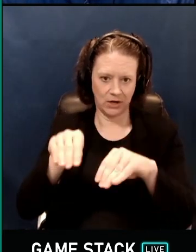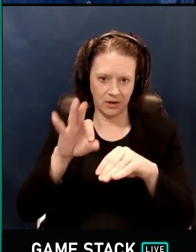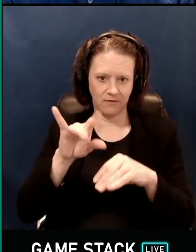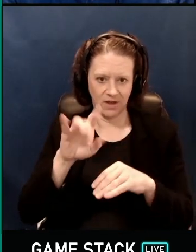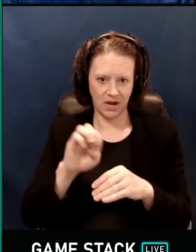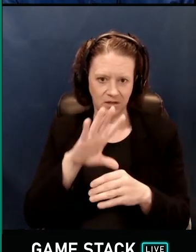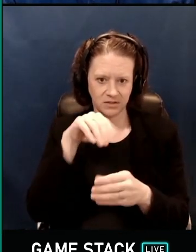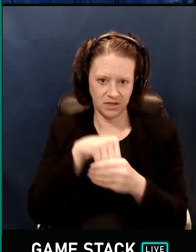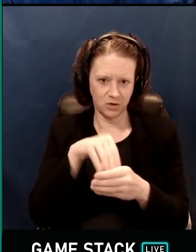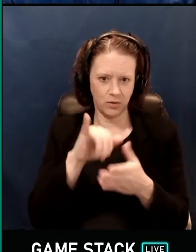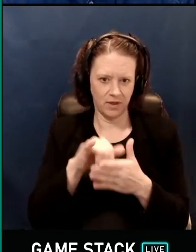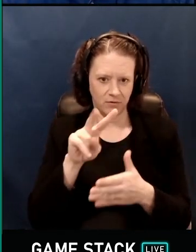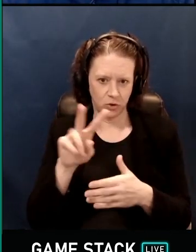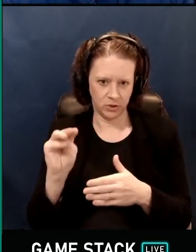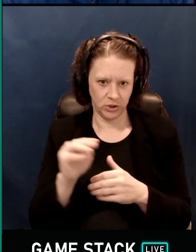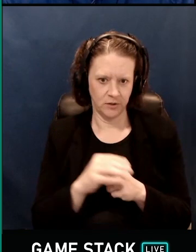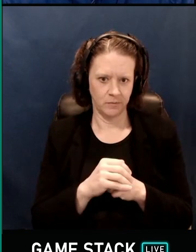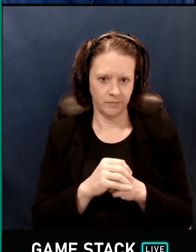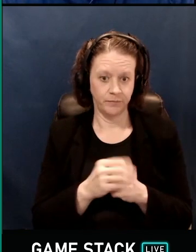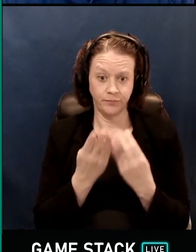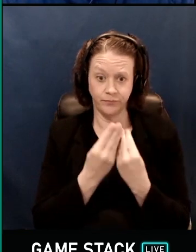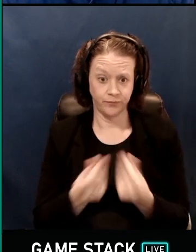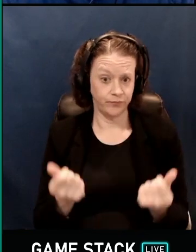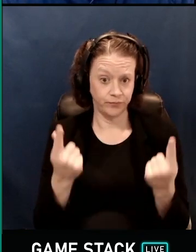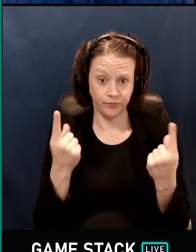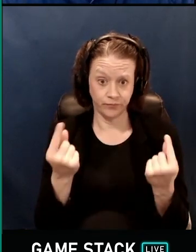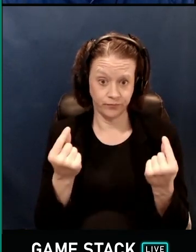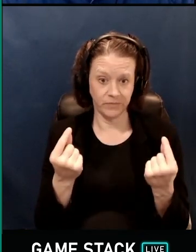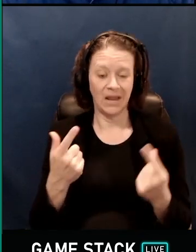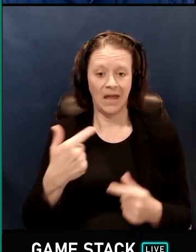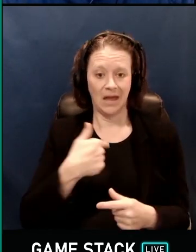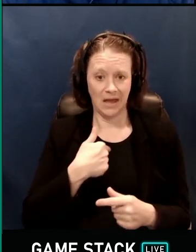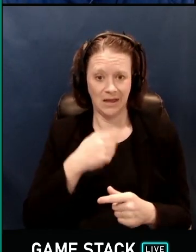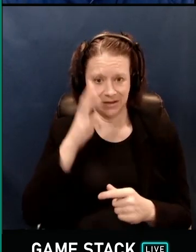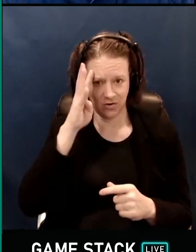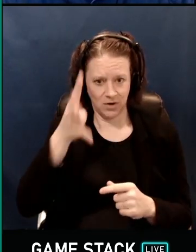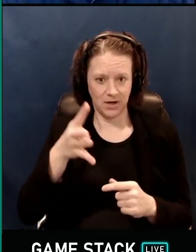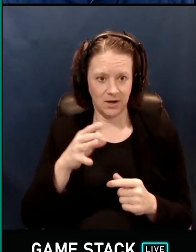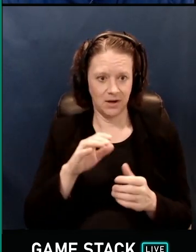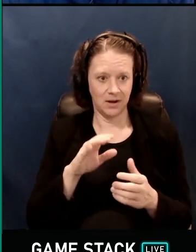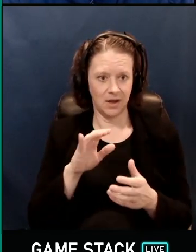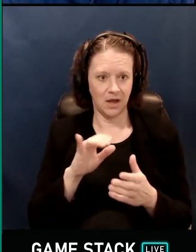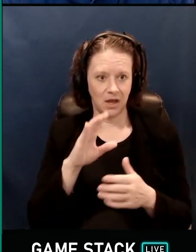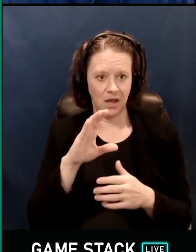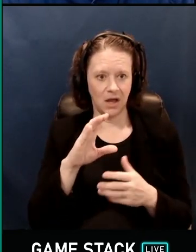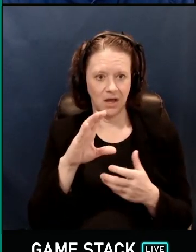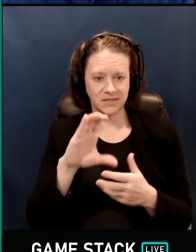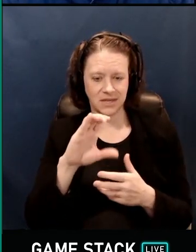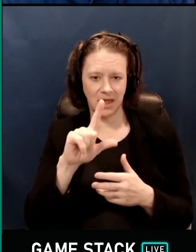As a solution I have created a CRI tool named CustomAZed CRI.